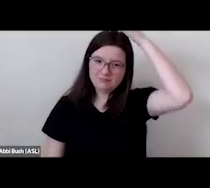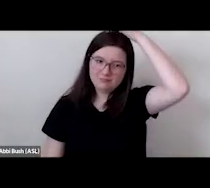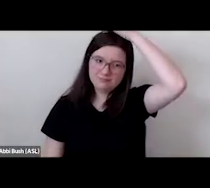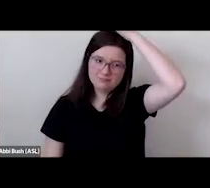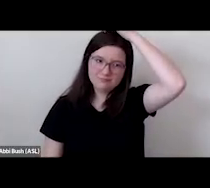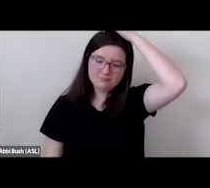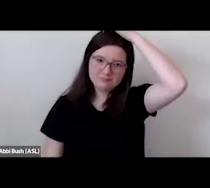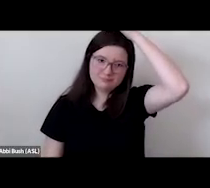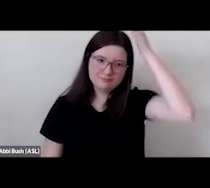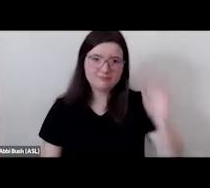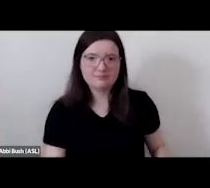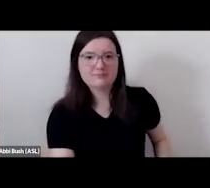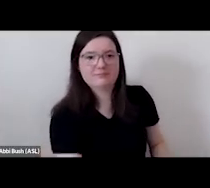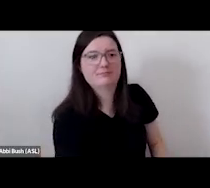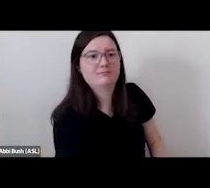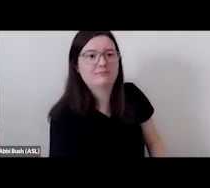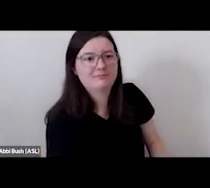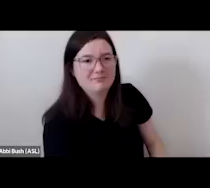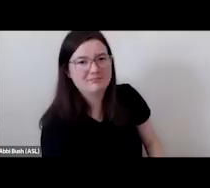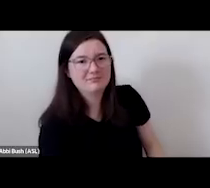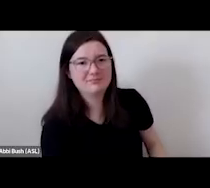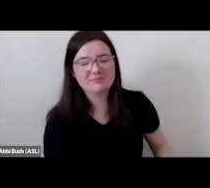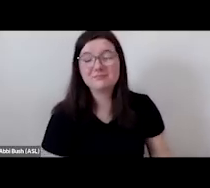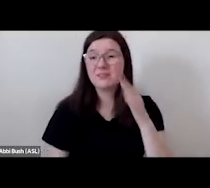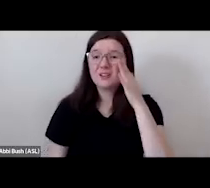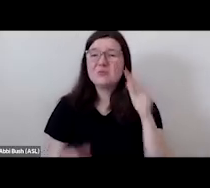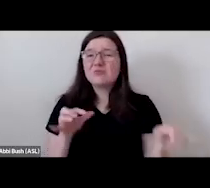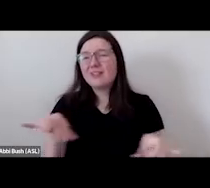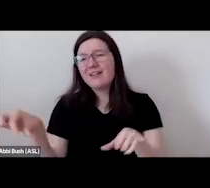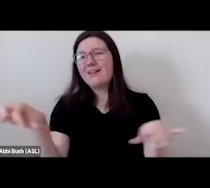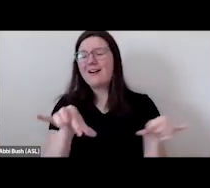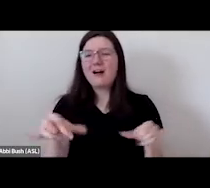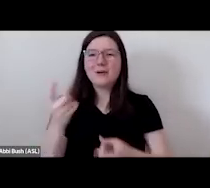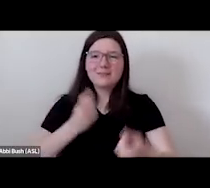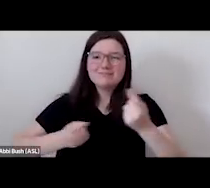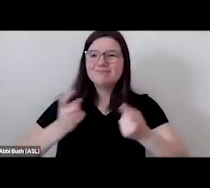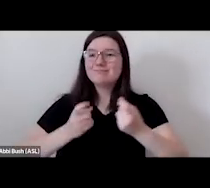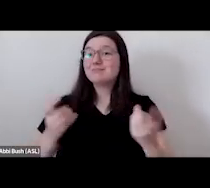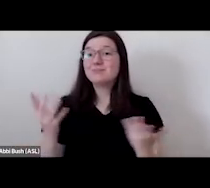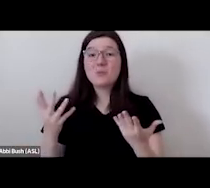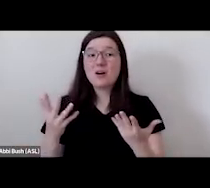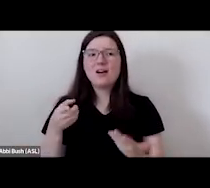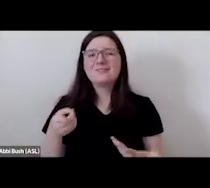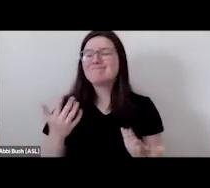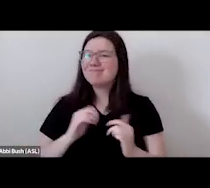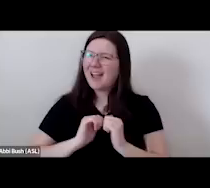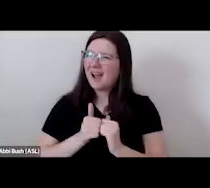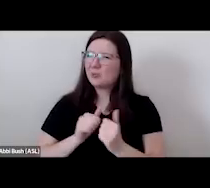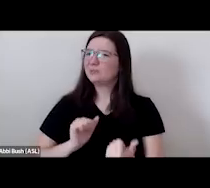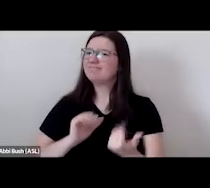One question I get a lot in this role is how do we talk about it? It's incredibly uncomfortable and it's so nuanced